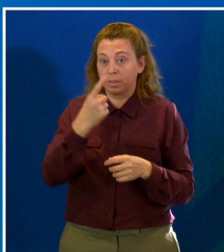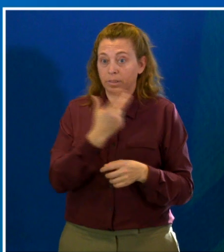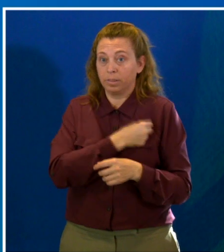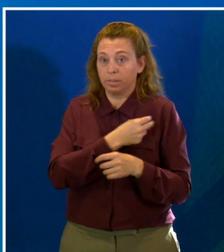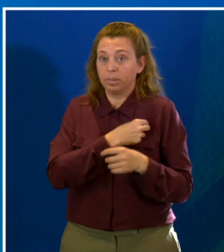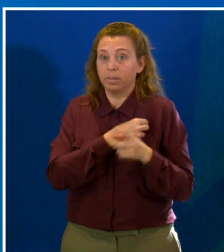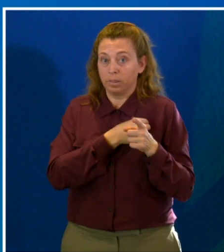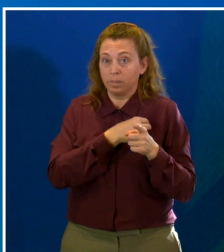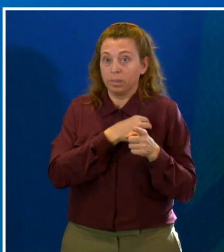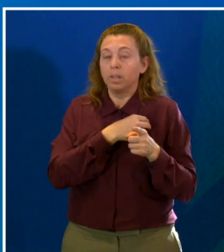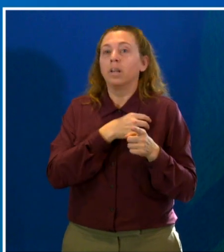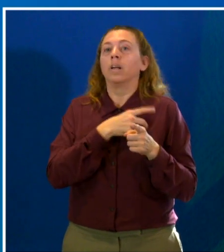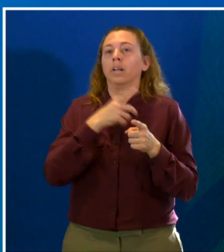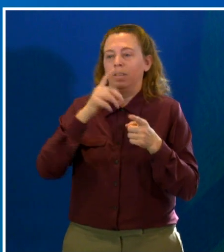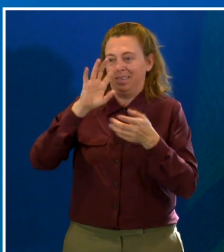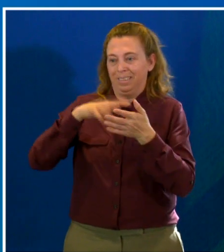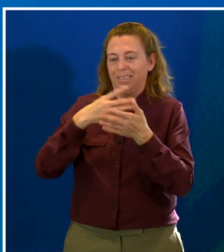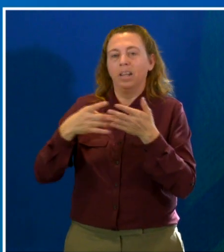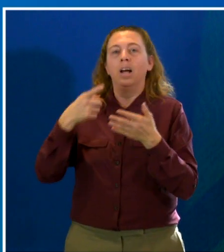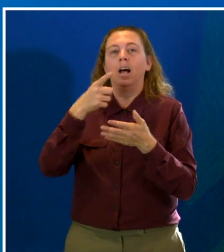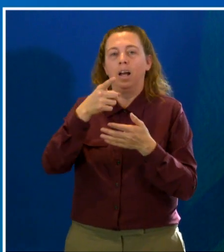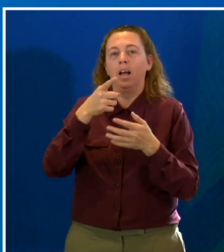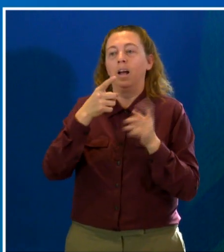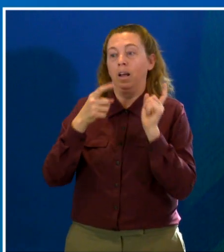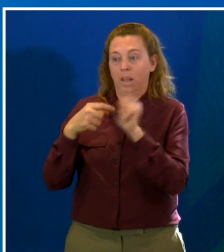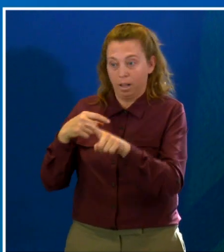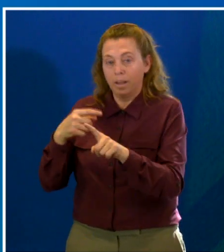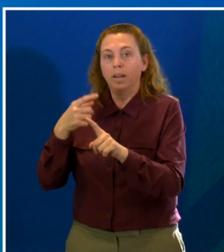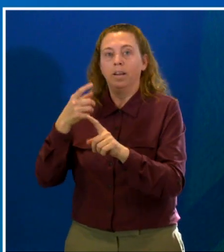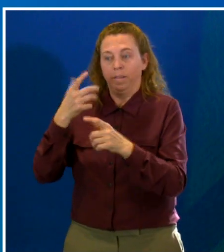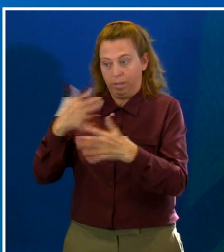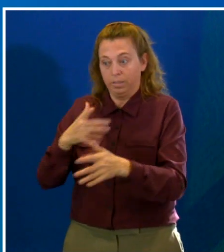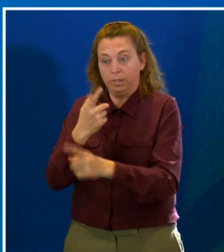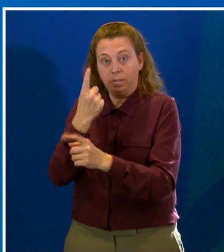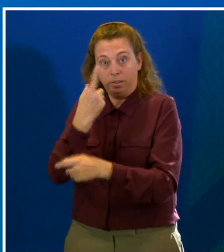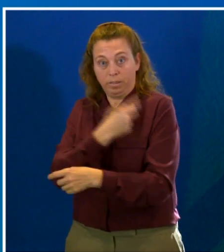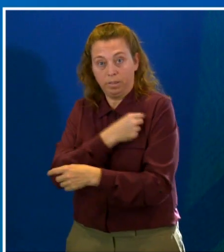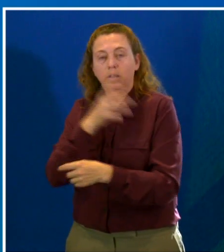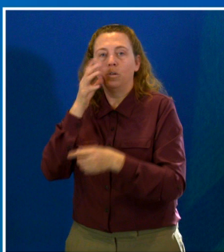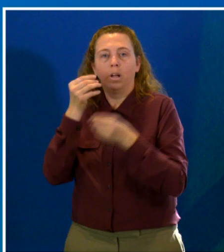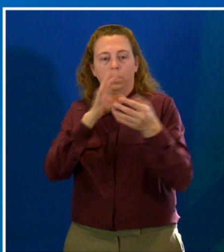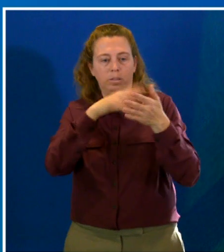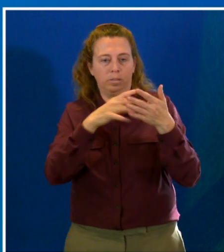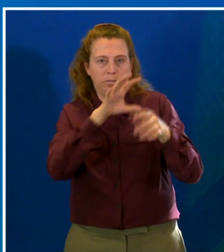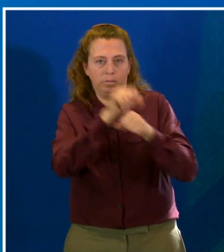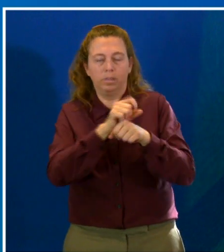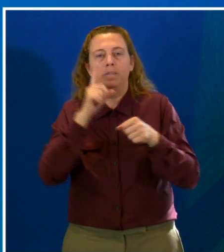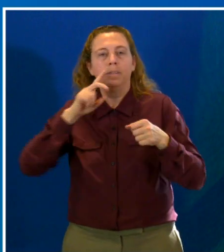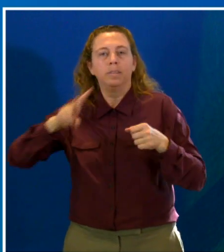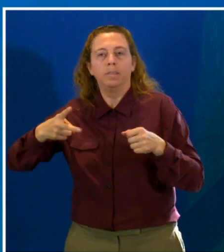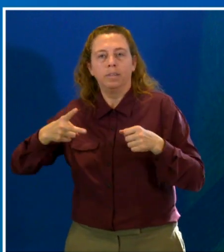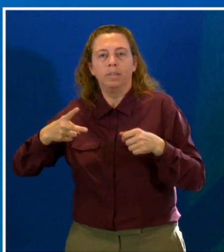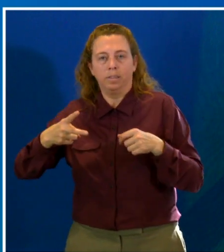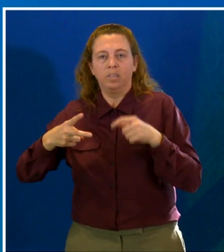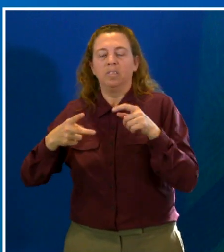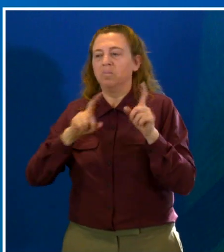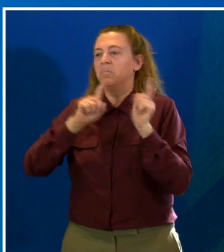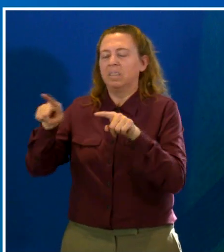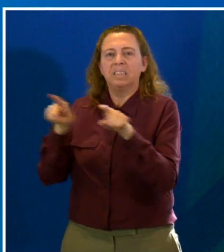the same time and day of week as their first dose. Those returning for their second dose should bring the COVID-19